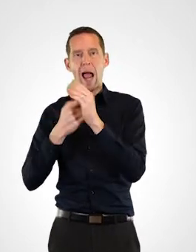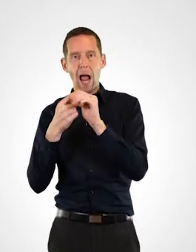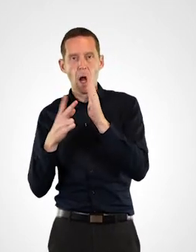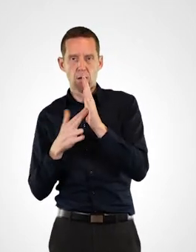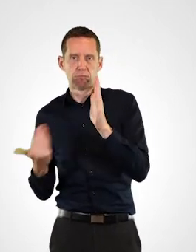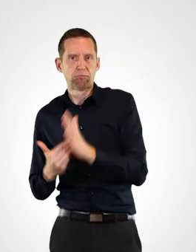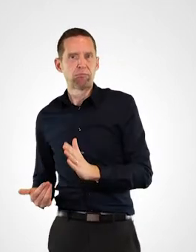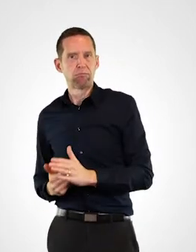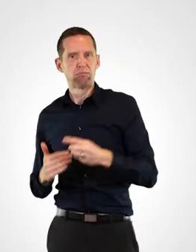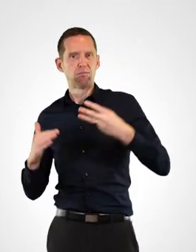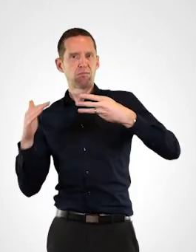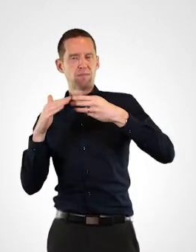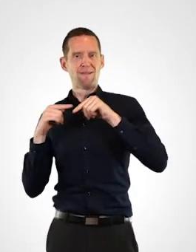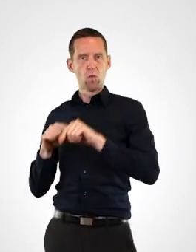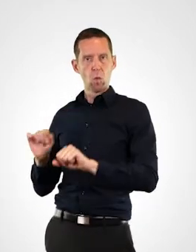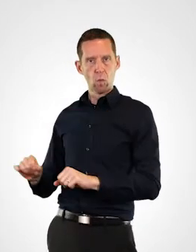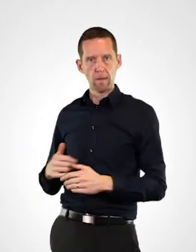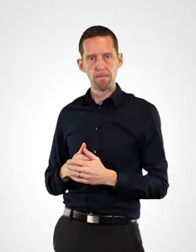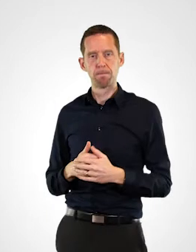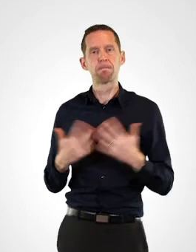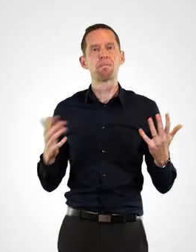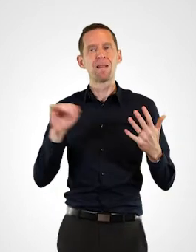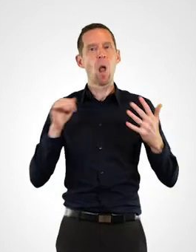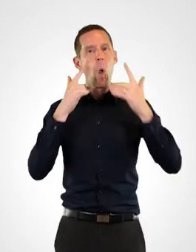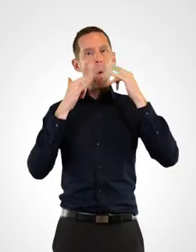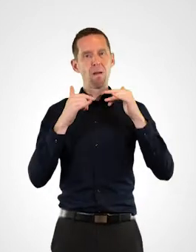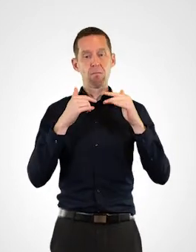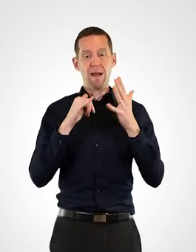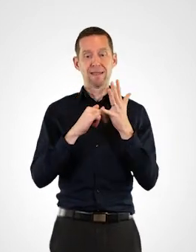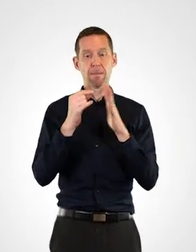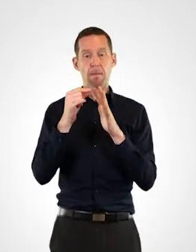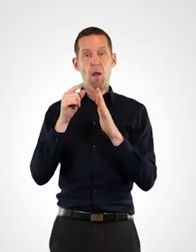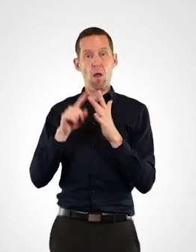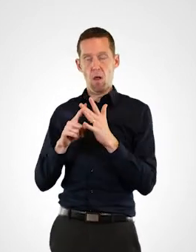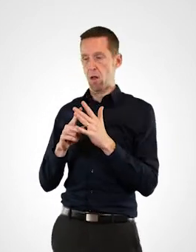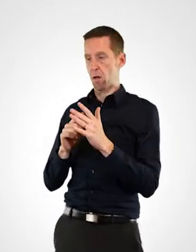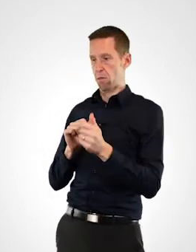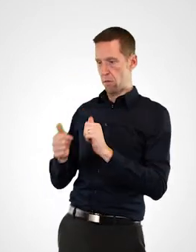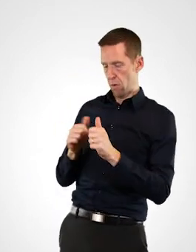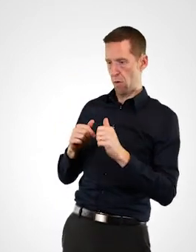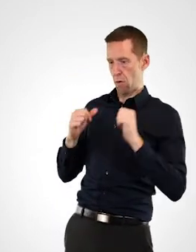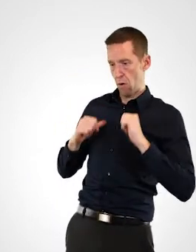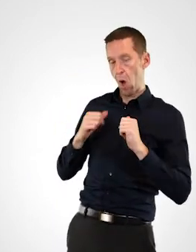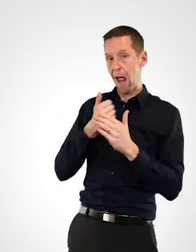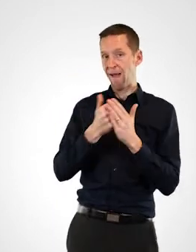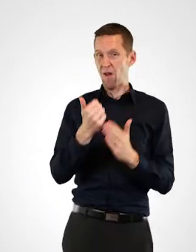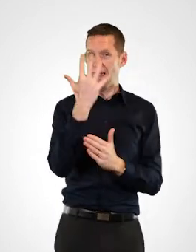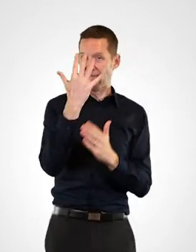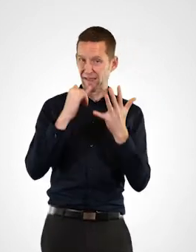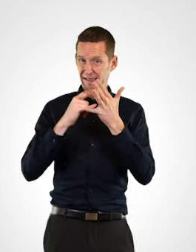So let's see, in doing SPPI, we try to provide these models every five seconds